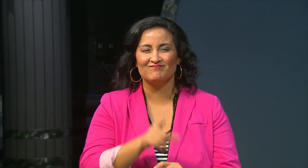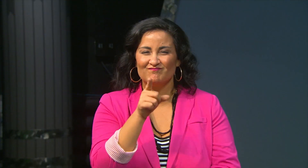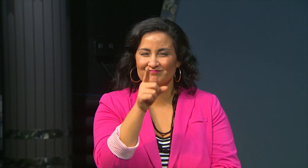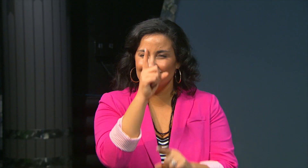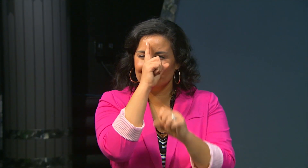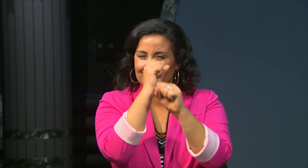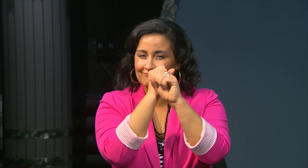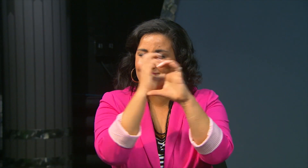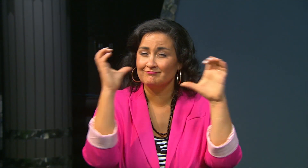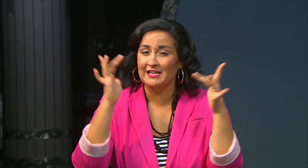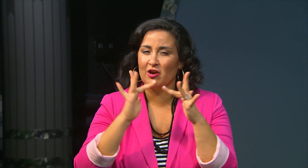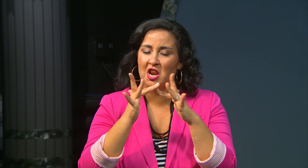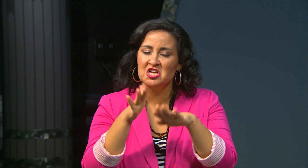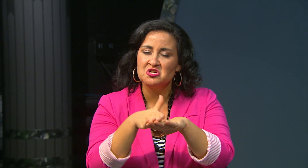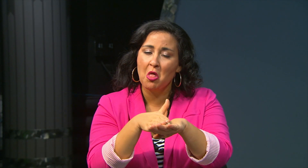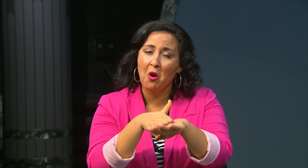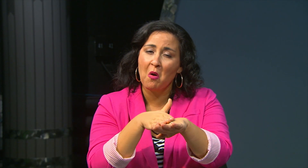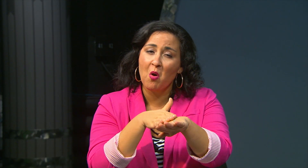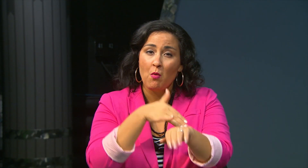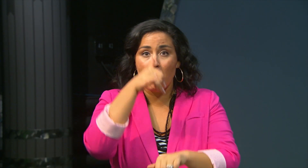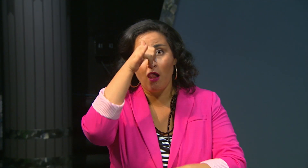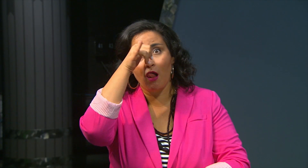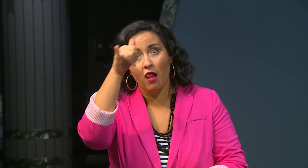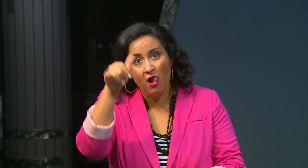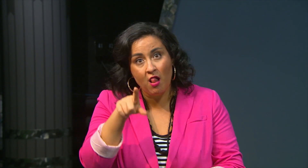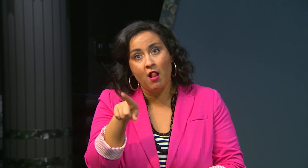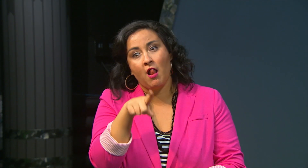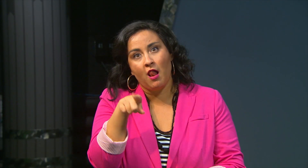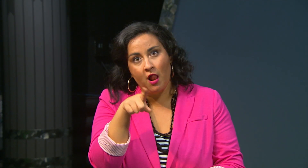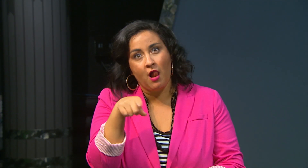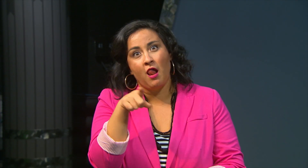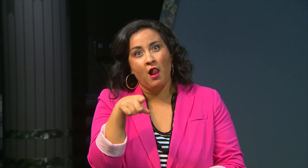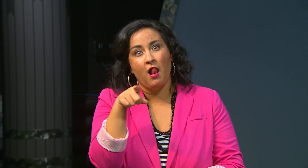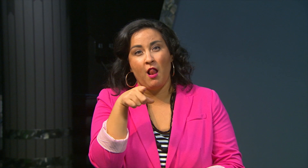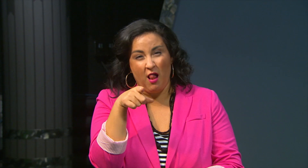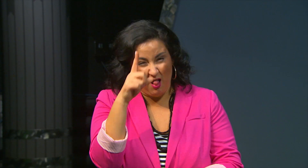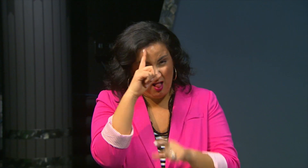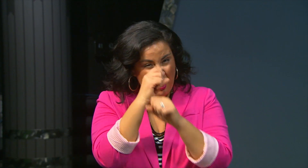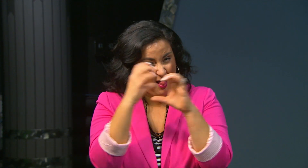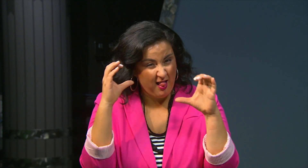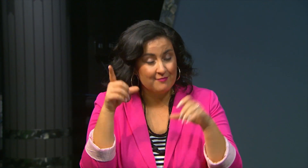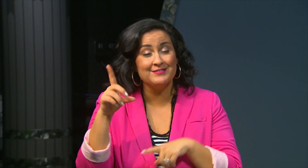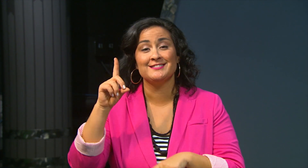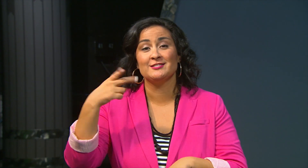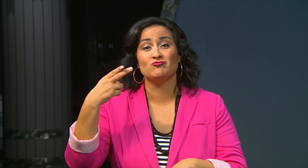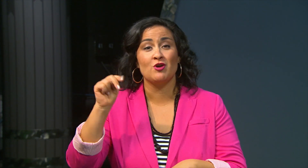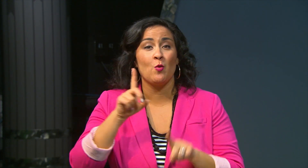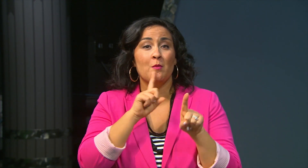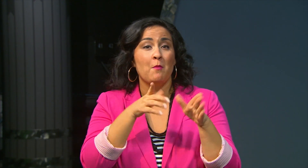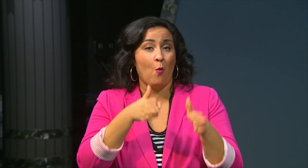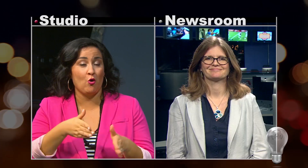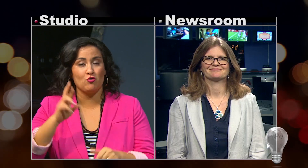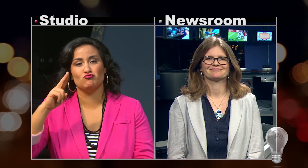Imagine an internet made up of spinning wheels and loading screens. DHN Reporter Rhonda